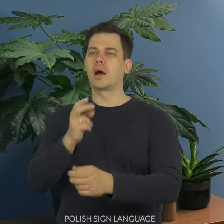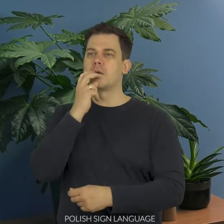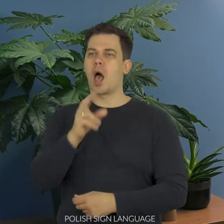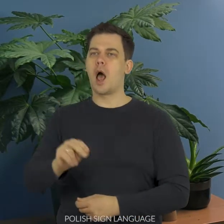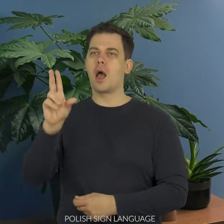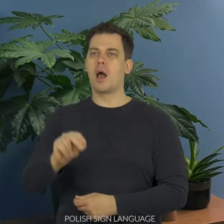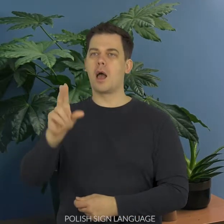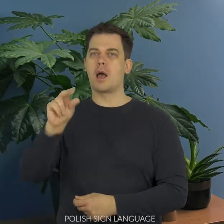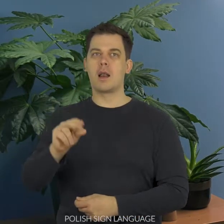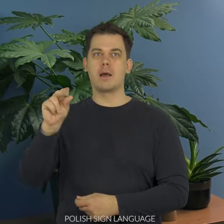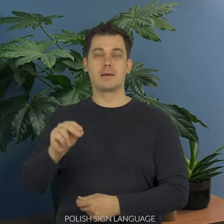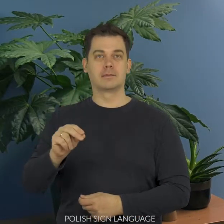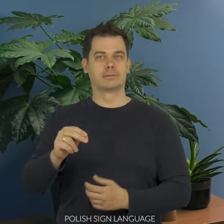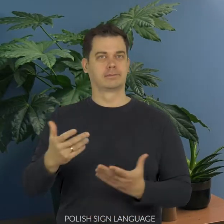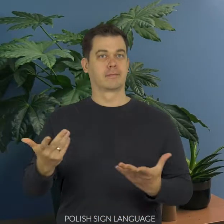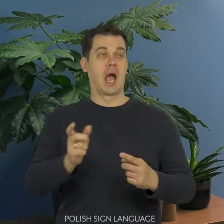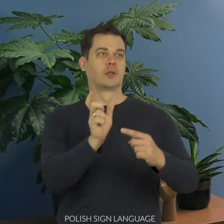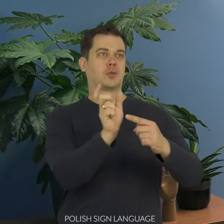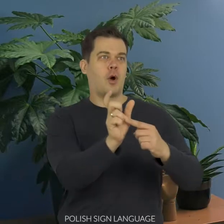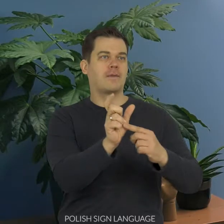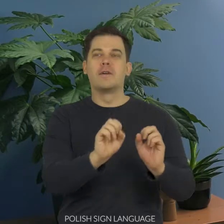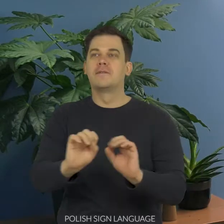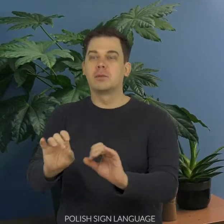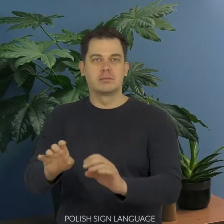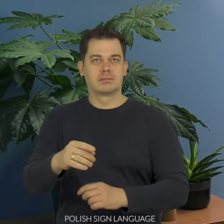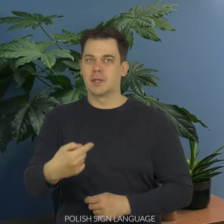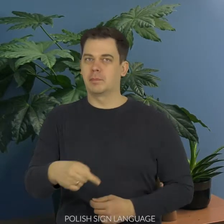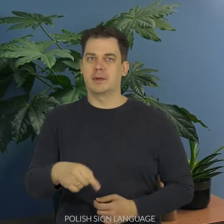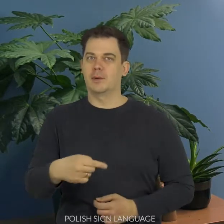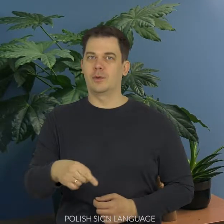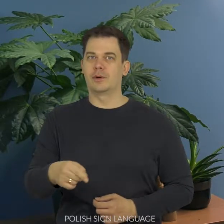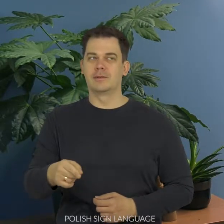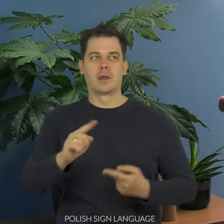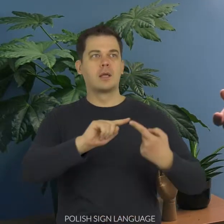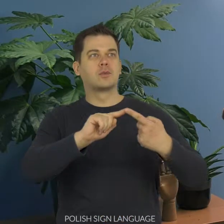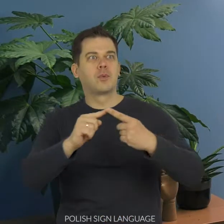while explaning the meaning of letters, sentences, words, phrases